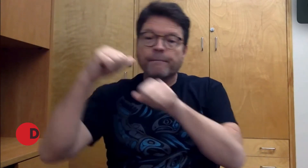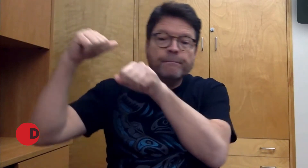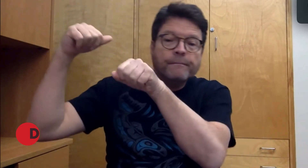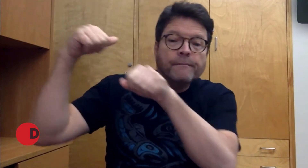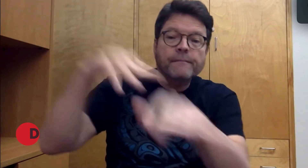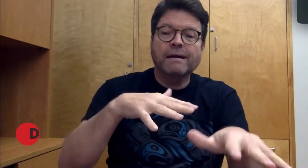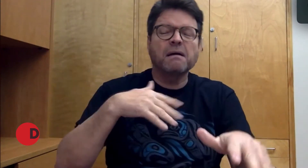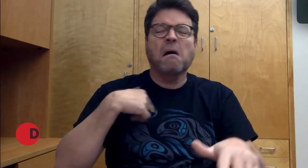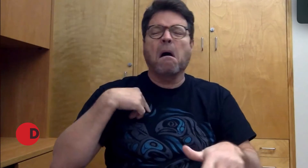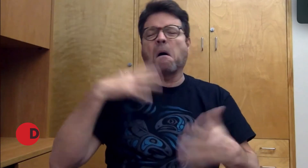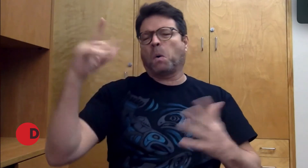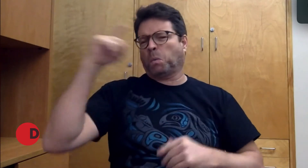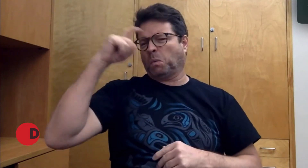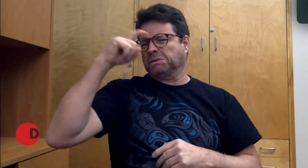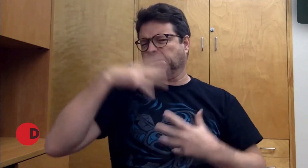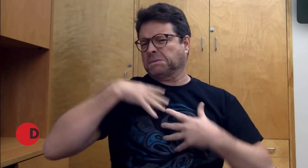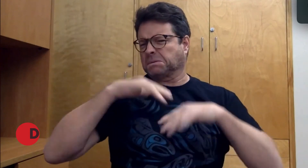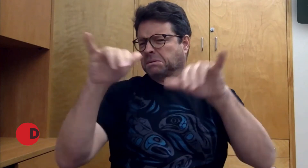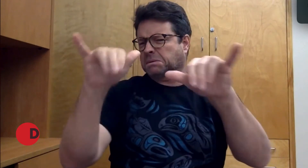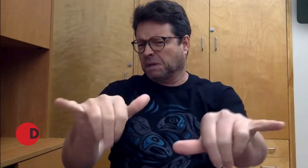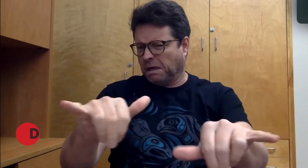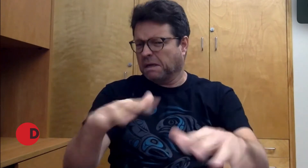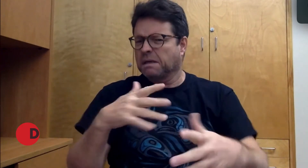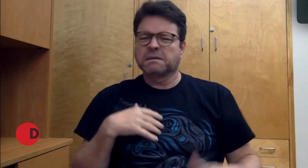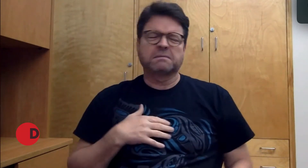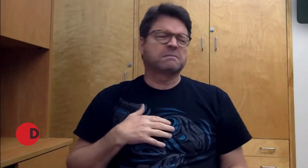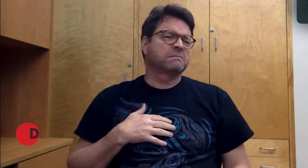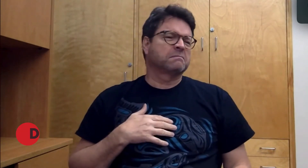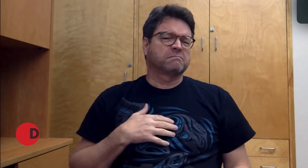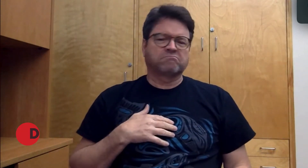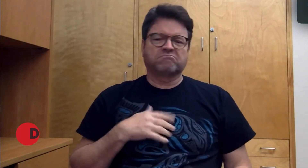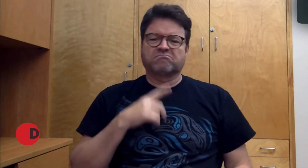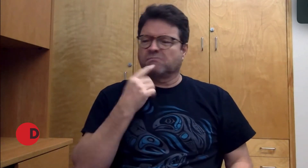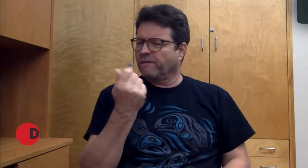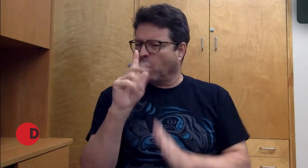or in case of flash floods - it would be wiser if I stayed.